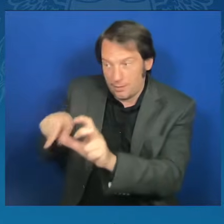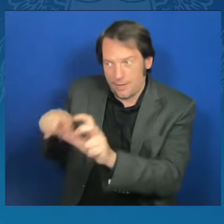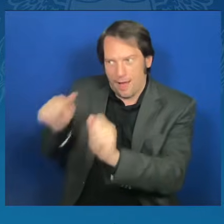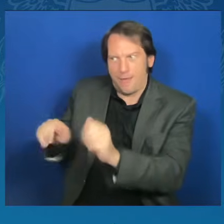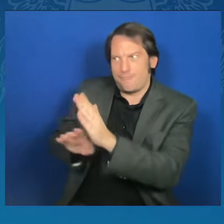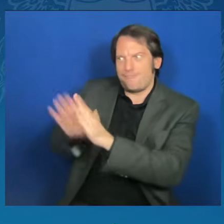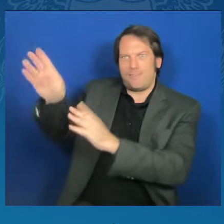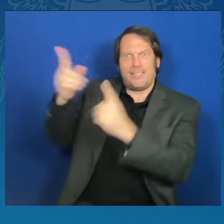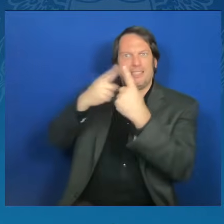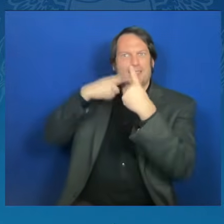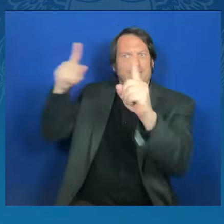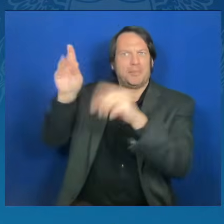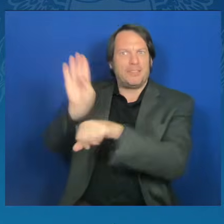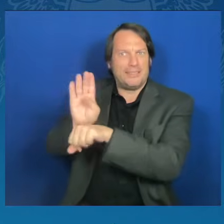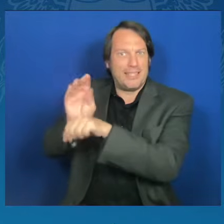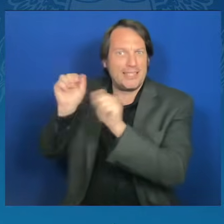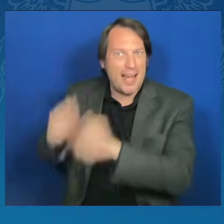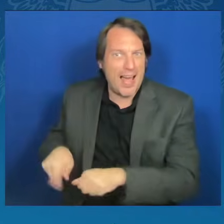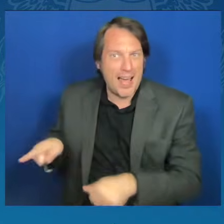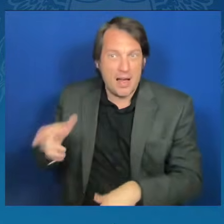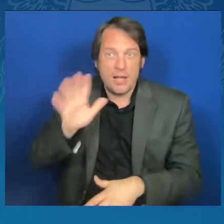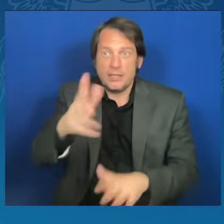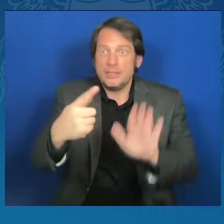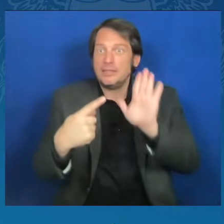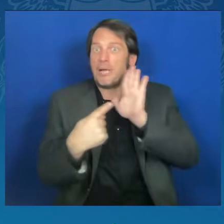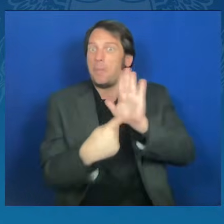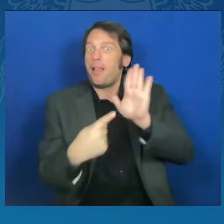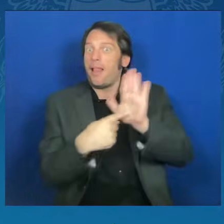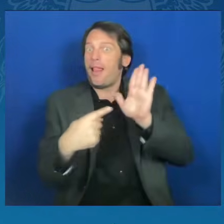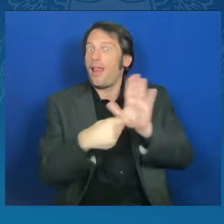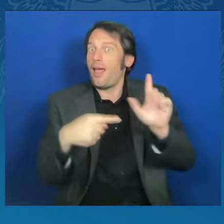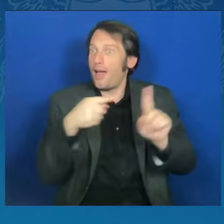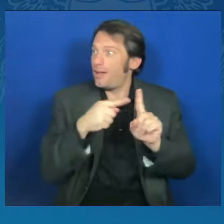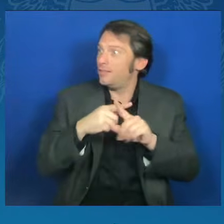started by a black woman. Yet, in the private sector,